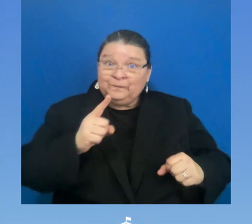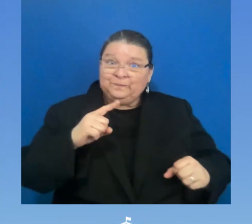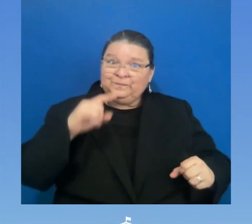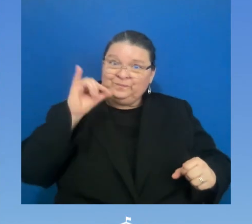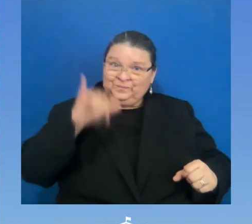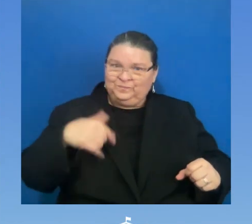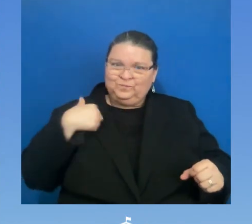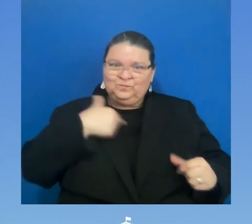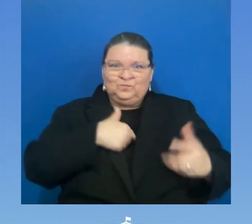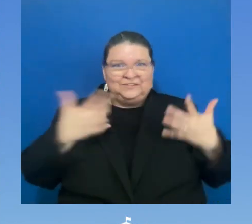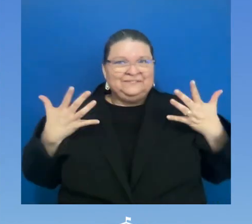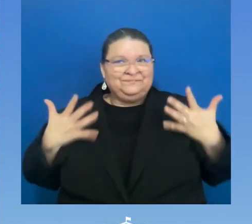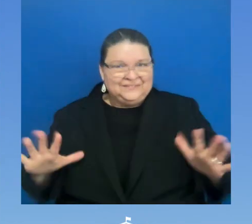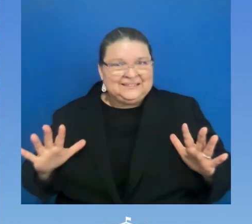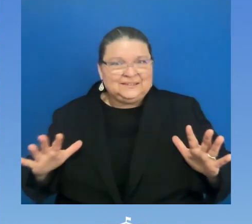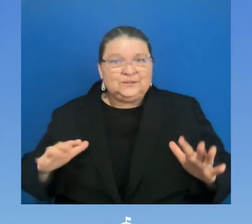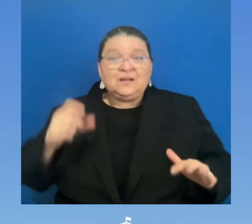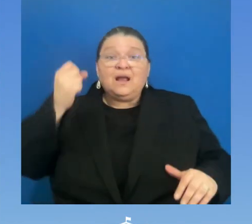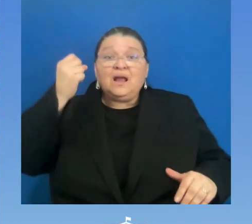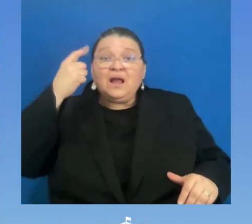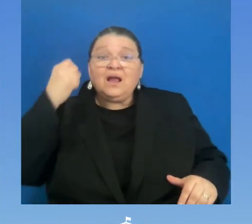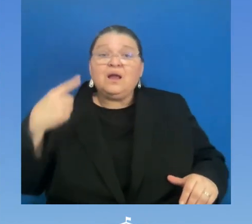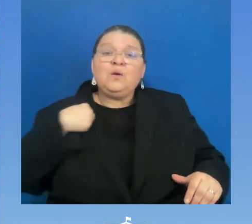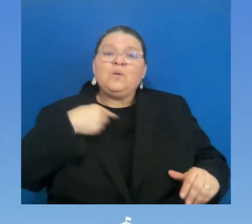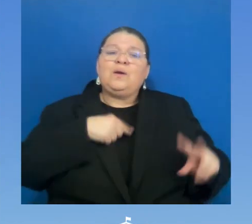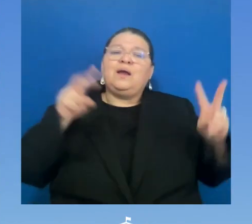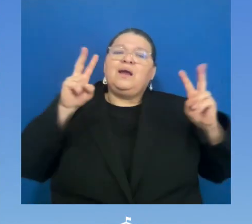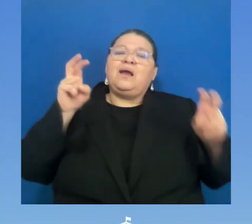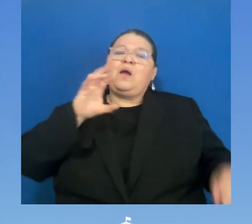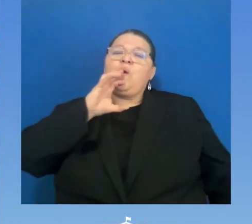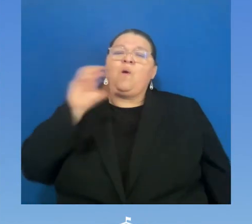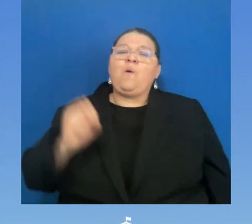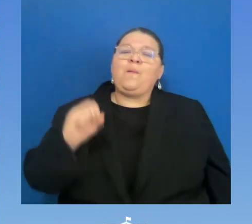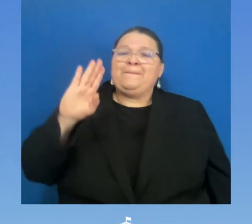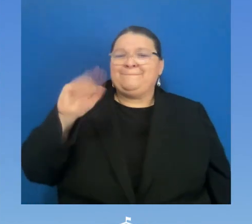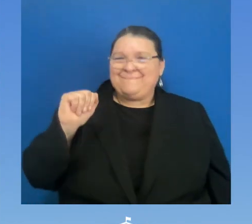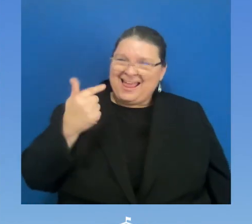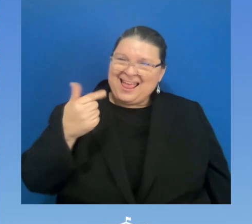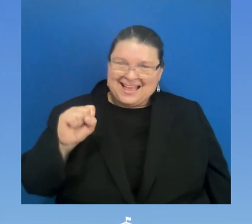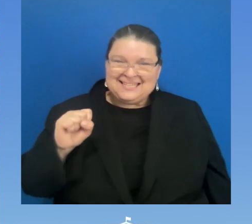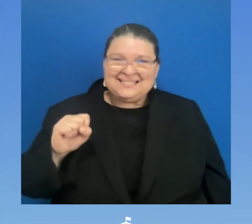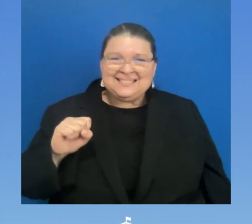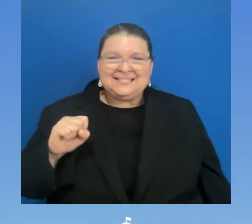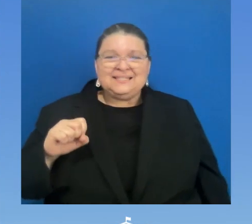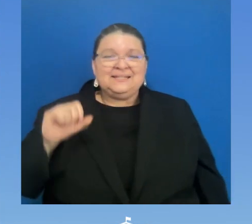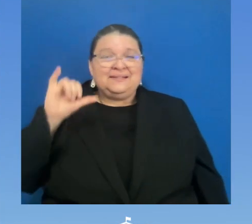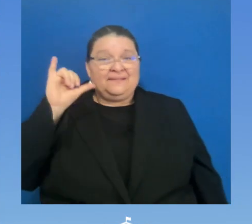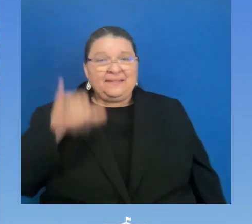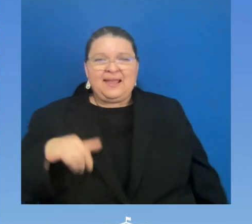see them take it and really take it to a whole new level -- we were fighting for equitable pay;